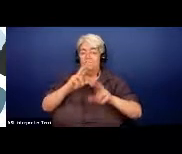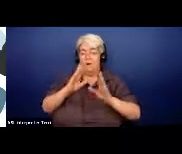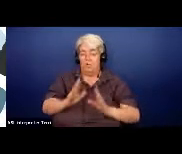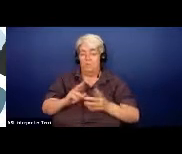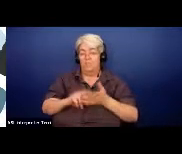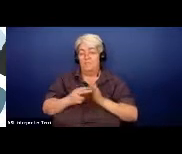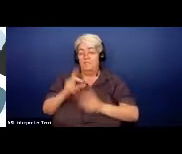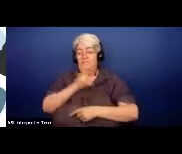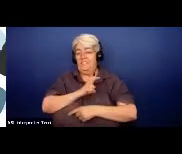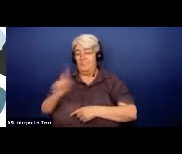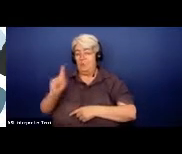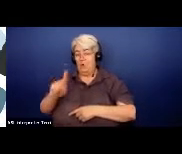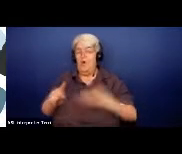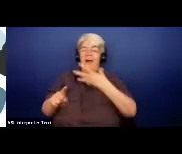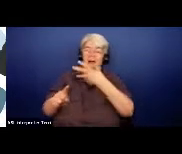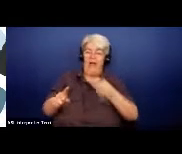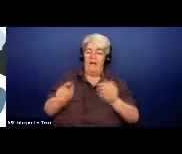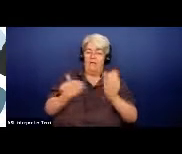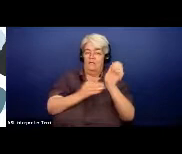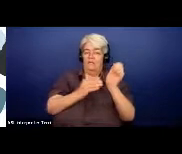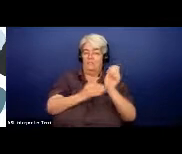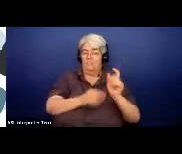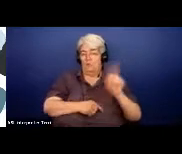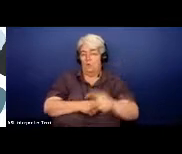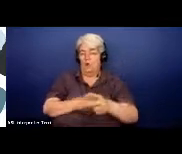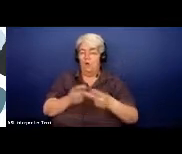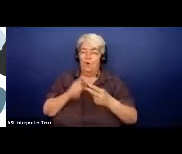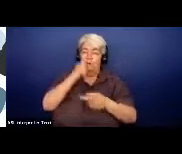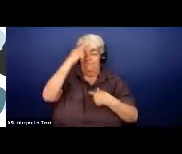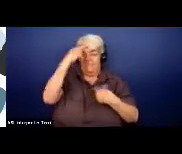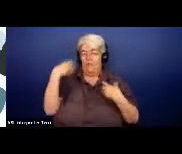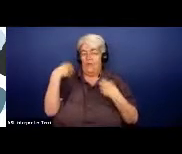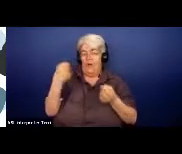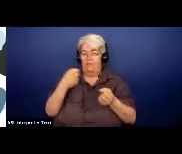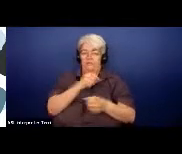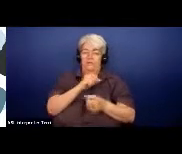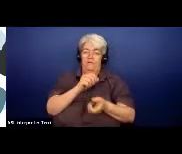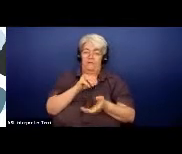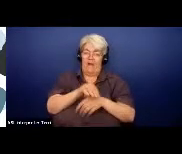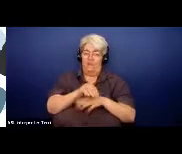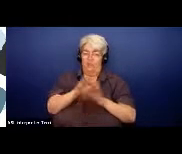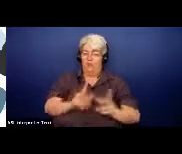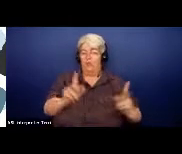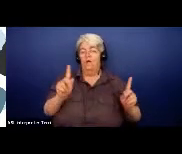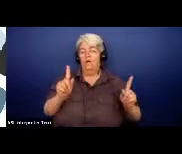Co-responders is having a clinician. Usually a mental health clinician that's rolling with police out in the community responding